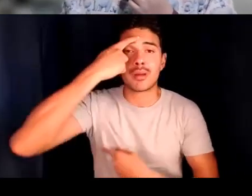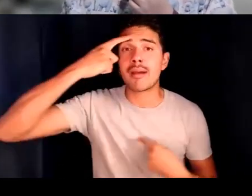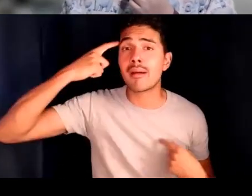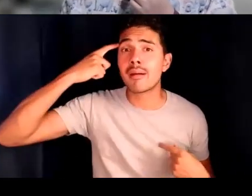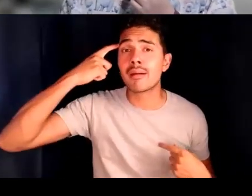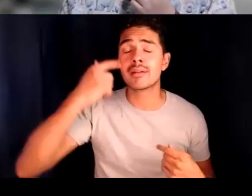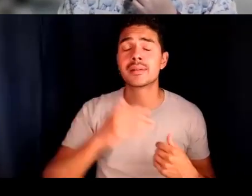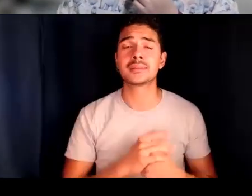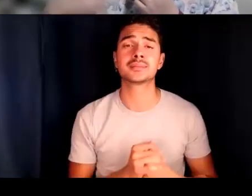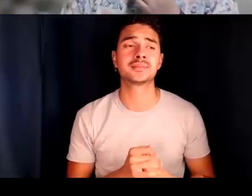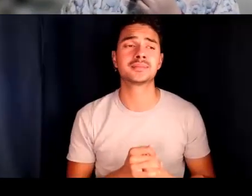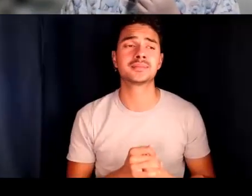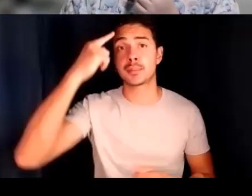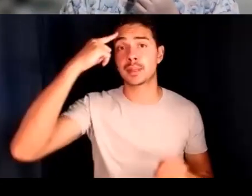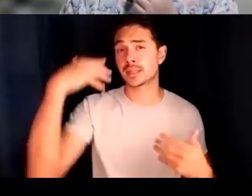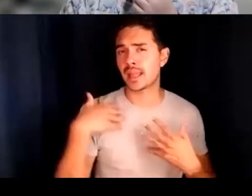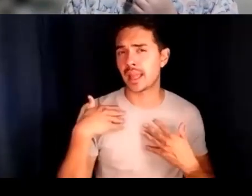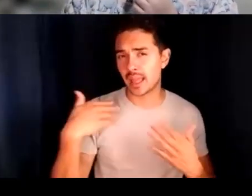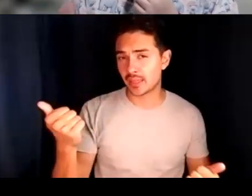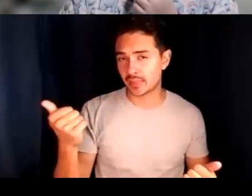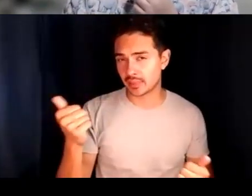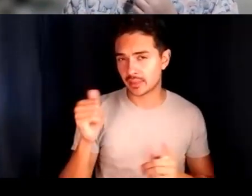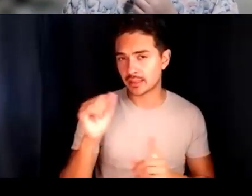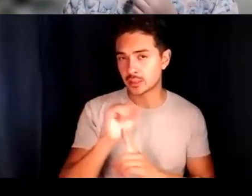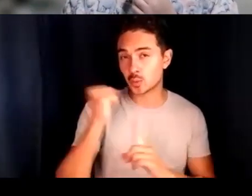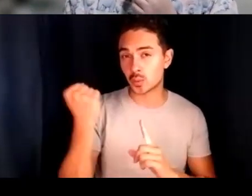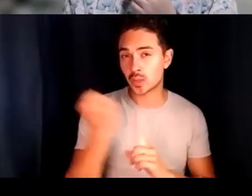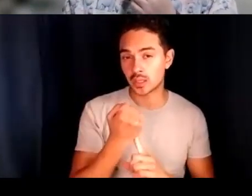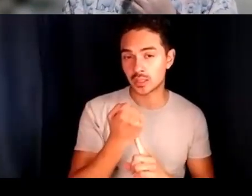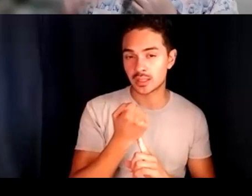you know, mental health conditions or complexities,